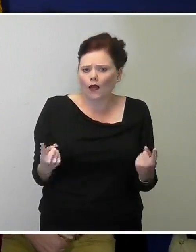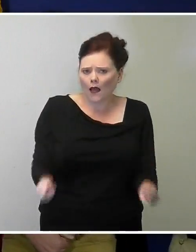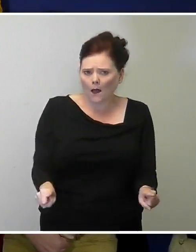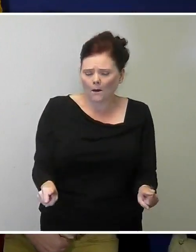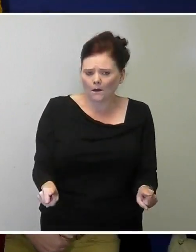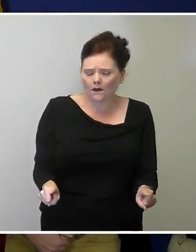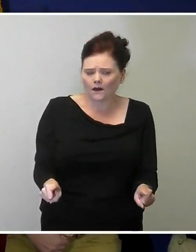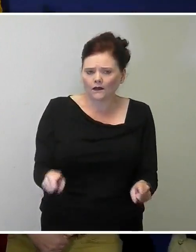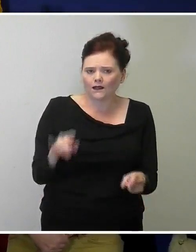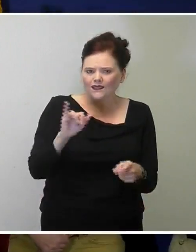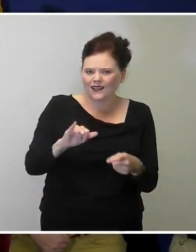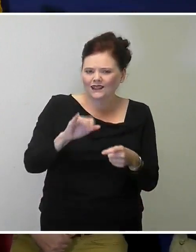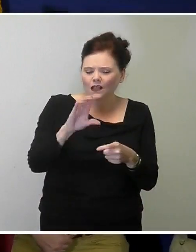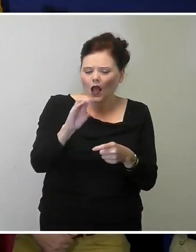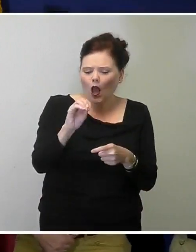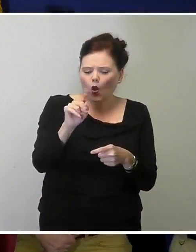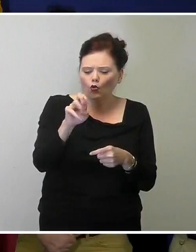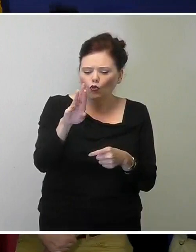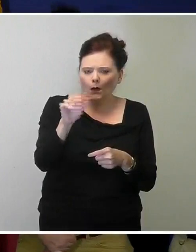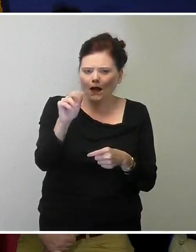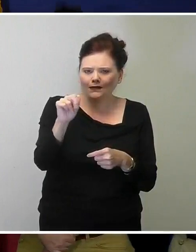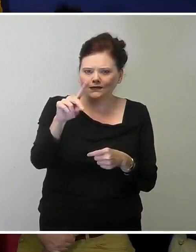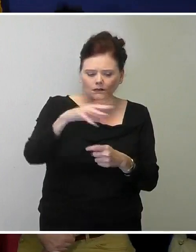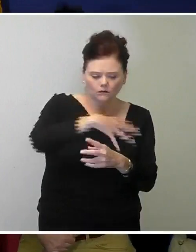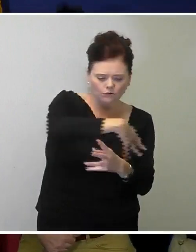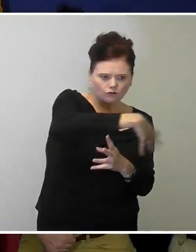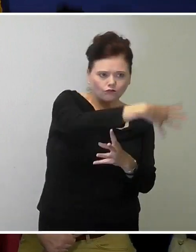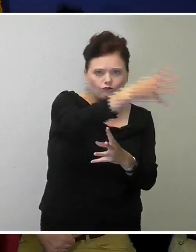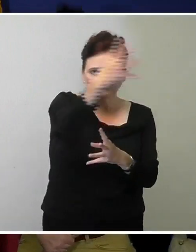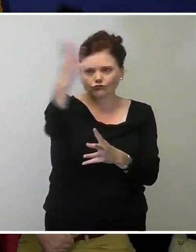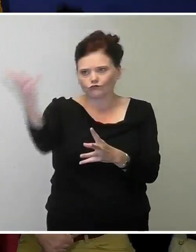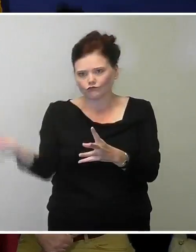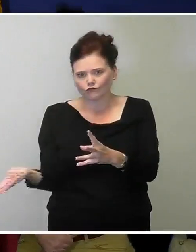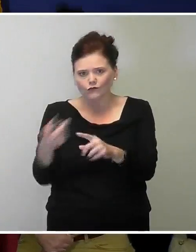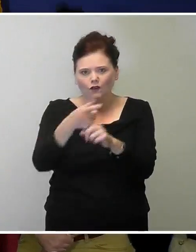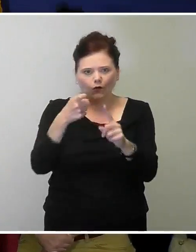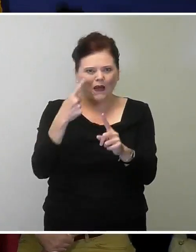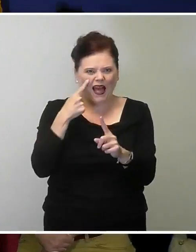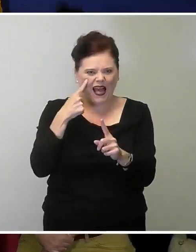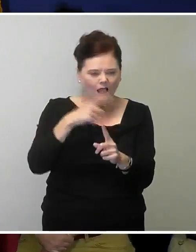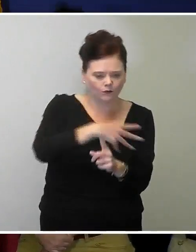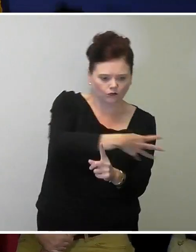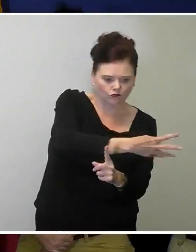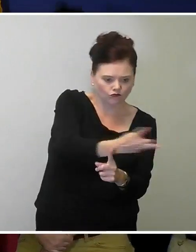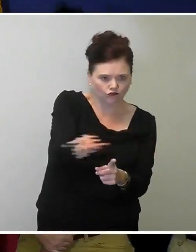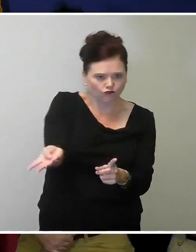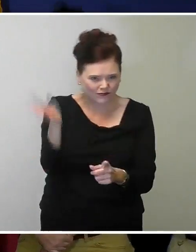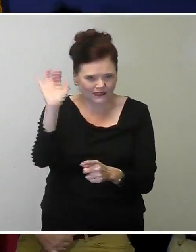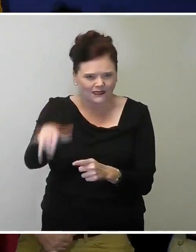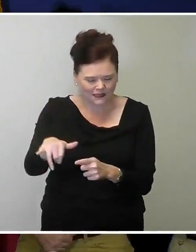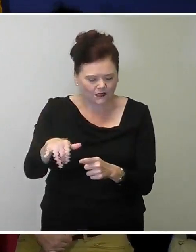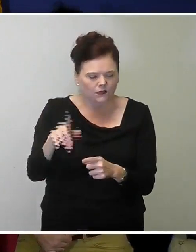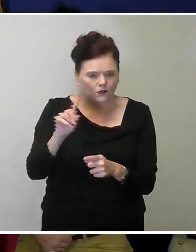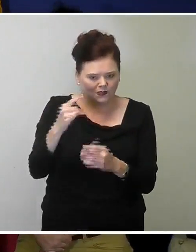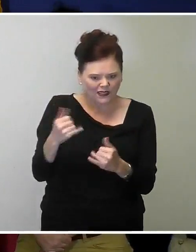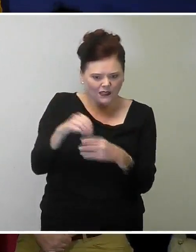SOME OF THE BIGGEST RISK IN TERMS OF WHAT COULD HAPPEN IS ACTUALLY IN OUTER BANDS FLYING THROUGH THE MISSISSIPPI GULF